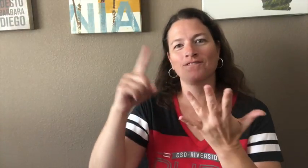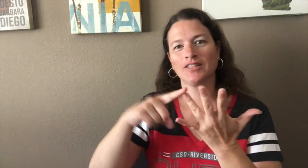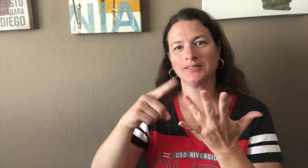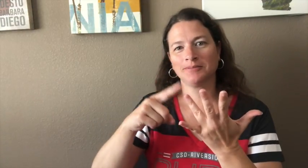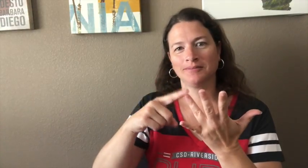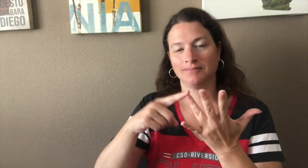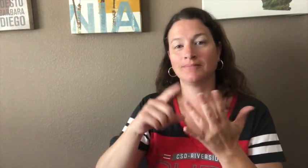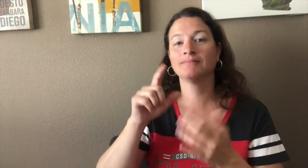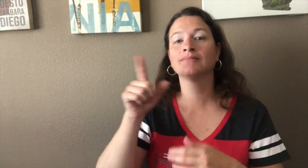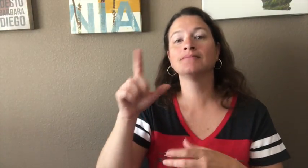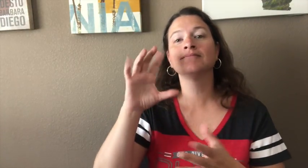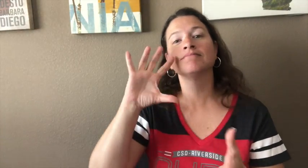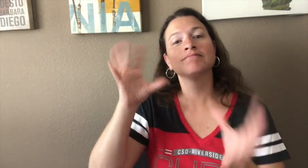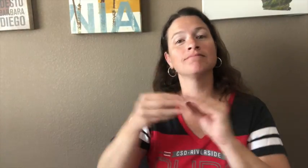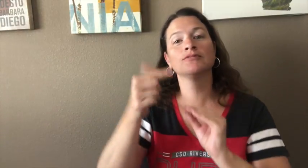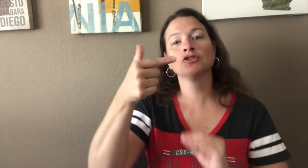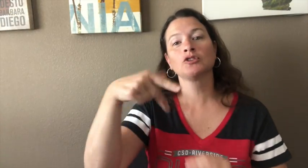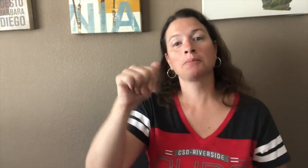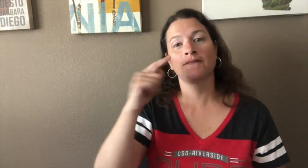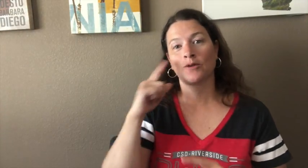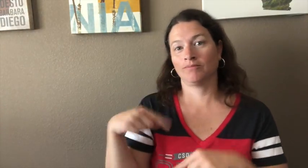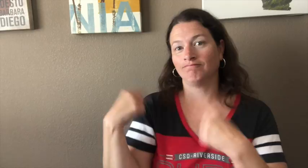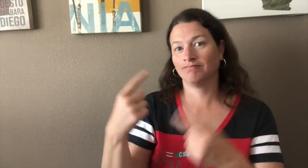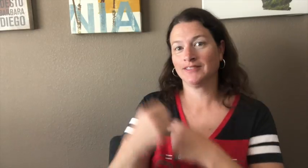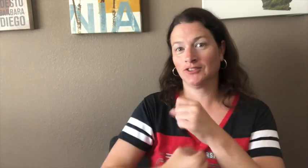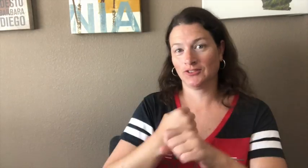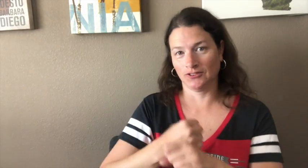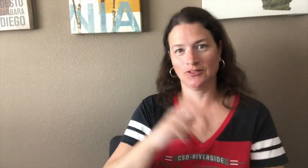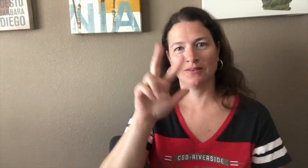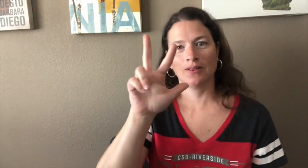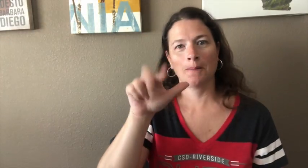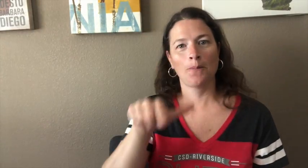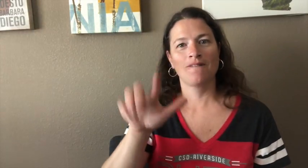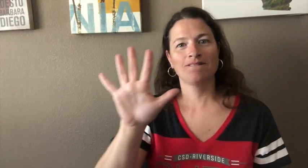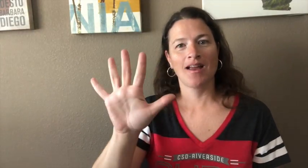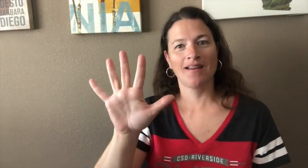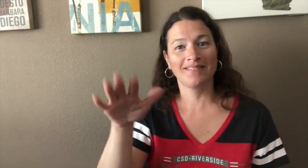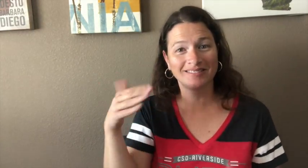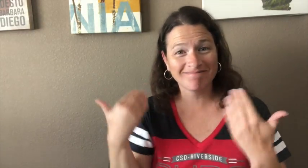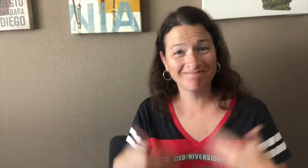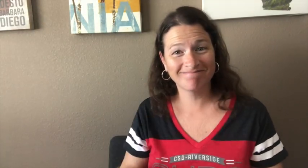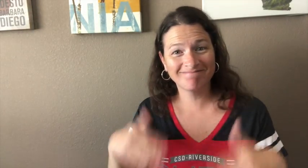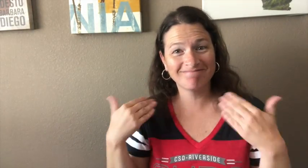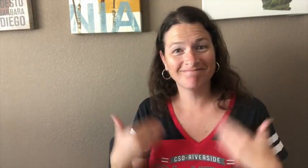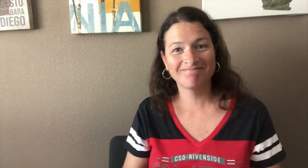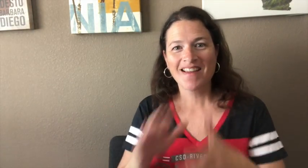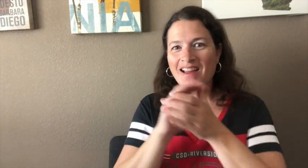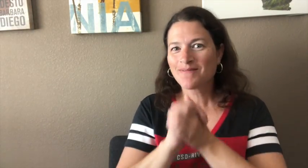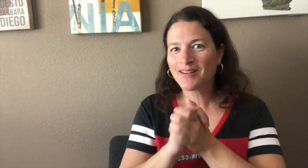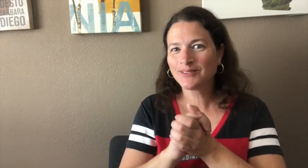today. Their GPA was a 3.5 cumulative GPA, so